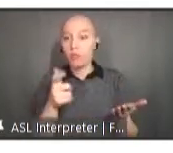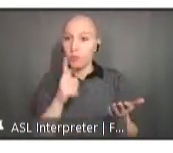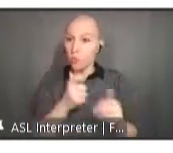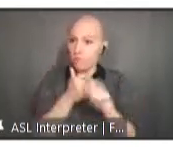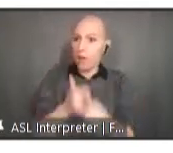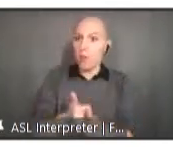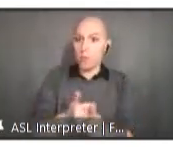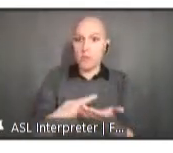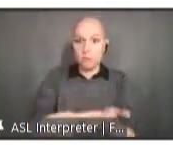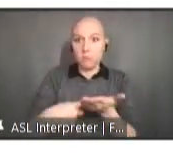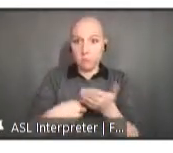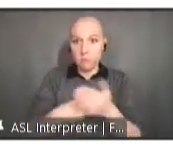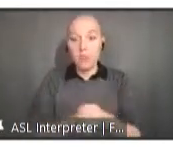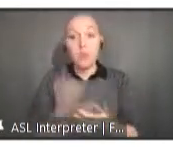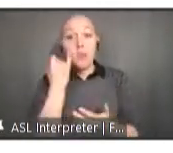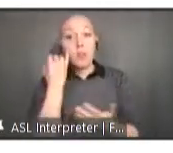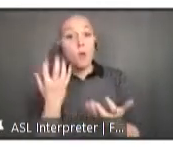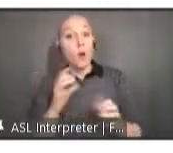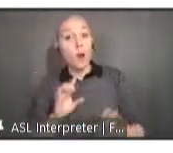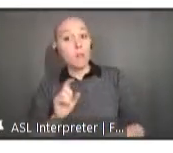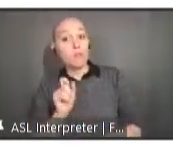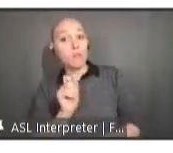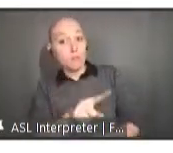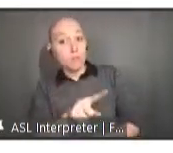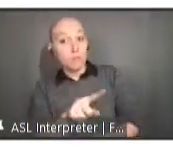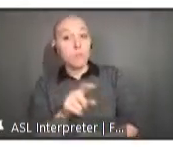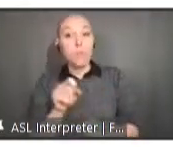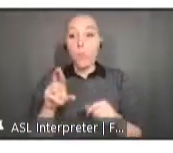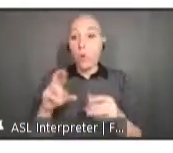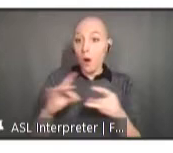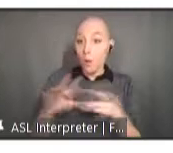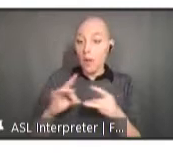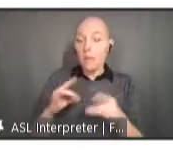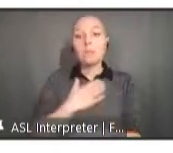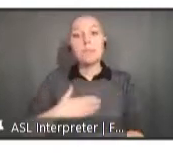or provide a comment, I'd ask that you send me a message via chat feature or raise your hand.